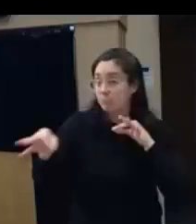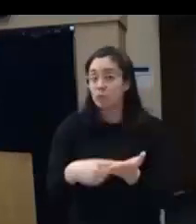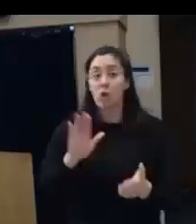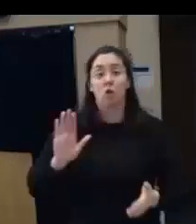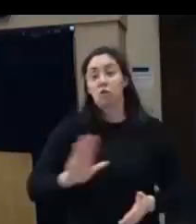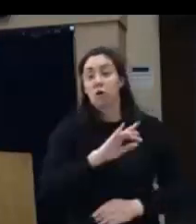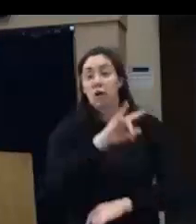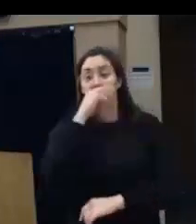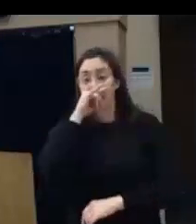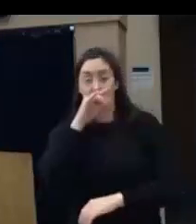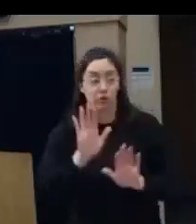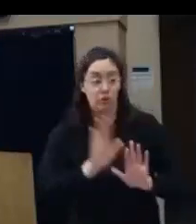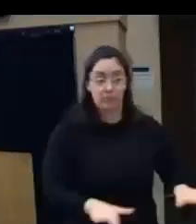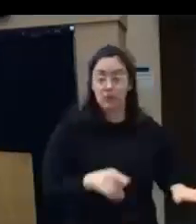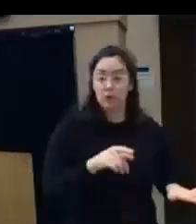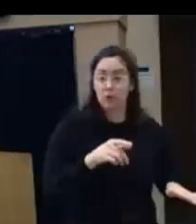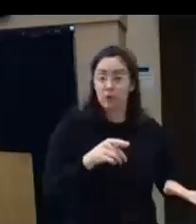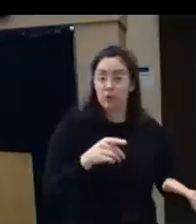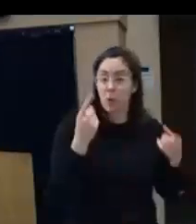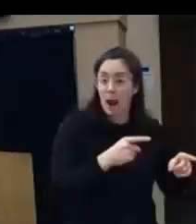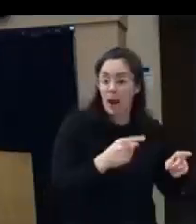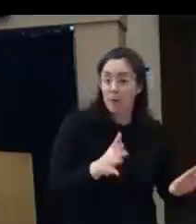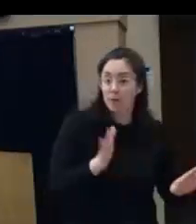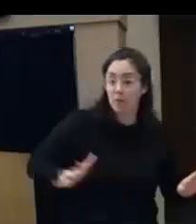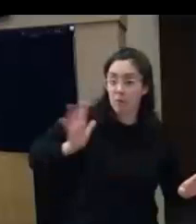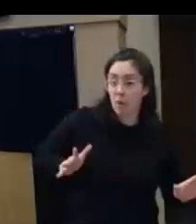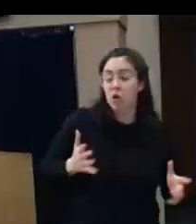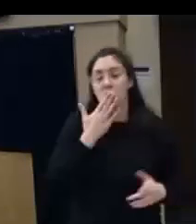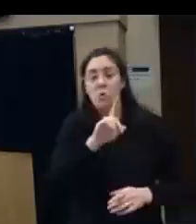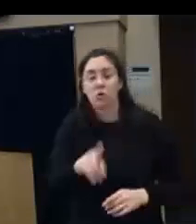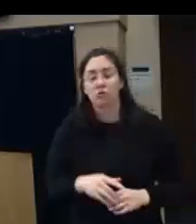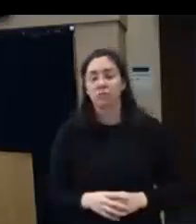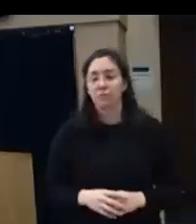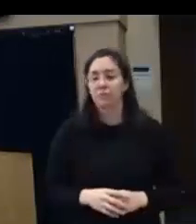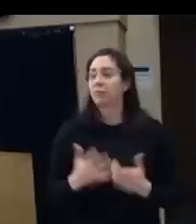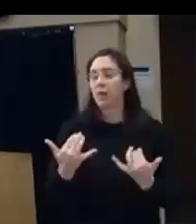experiences were like that question I asked um the one of the items I encouraged phys Physicians